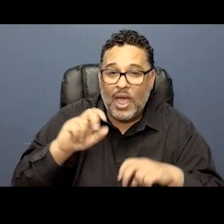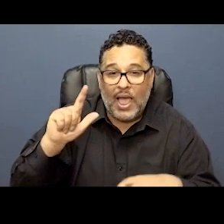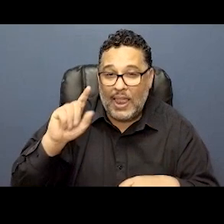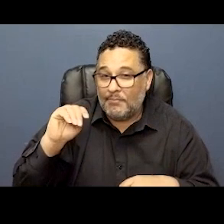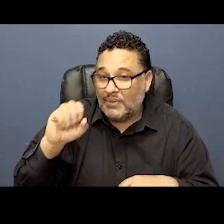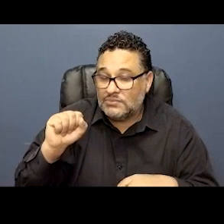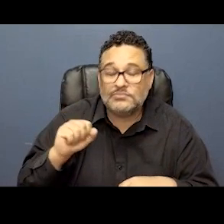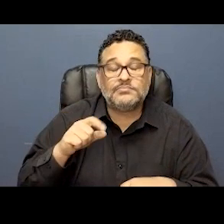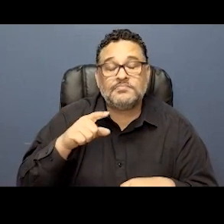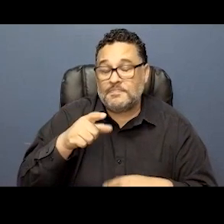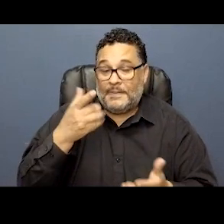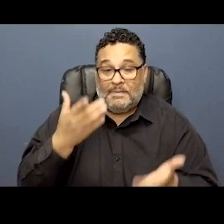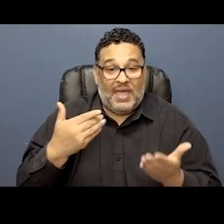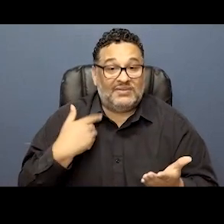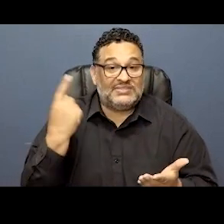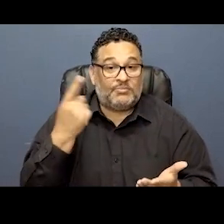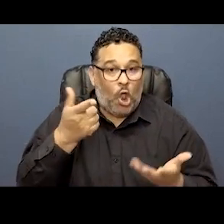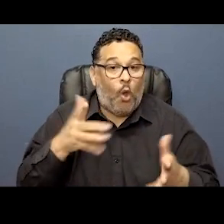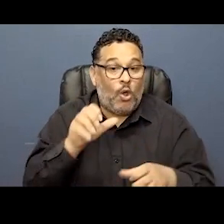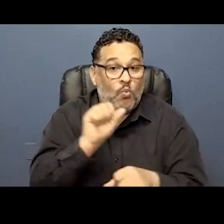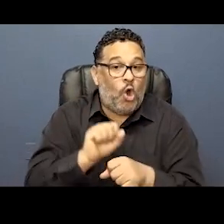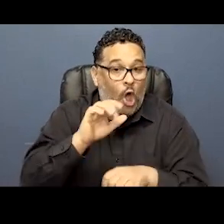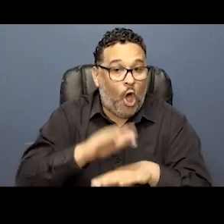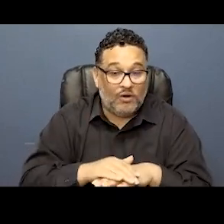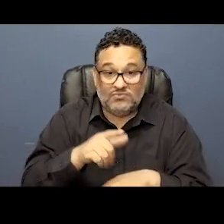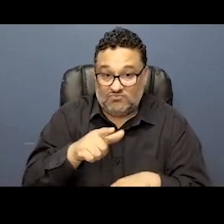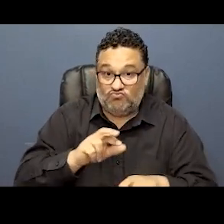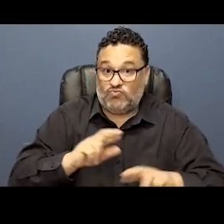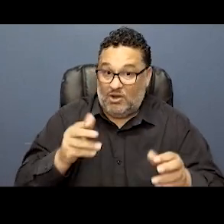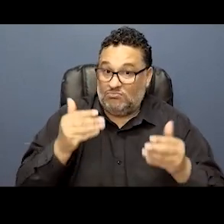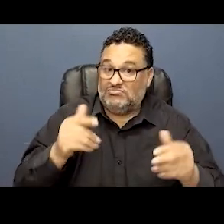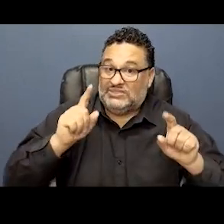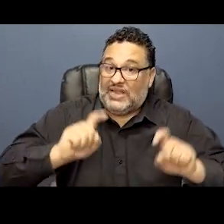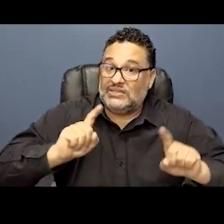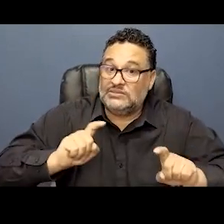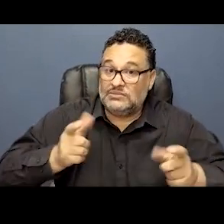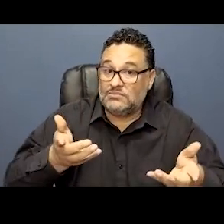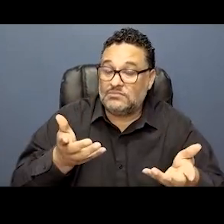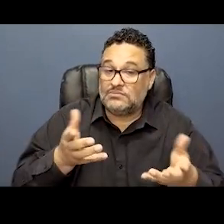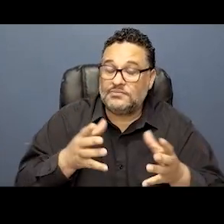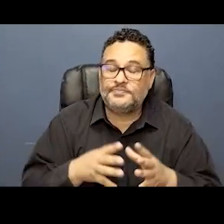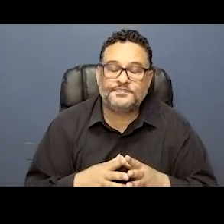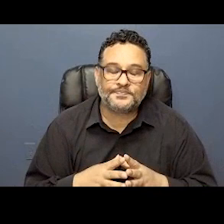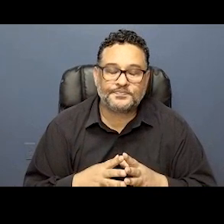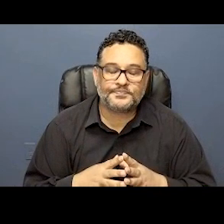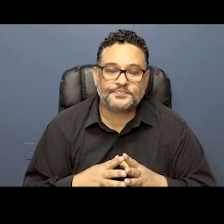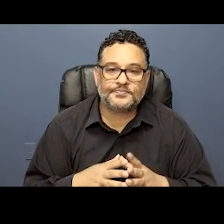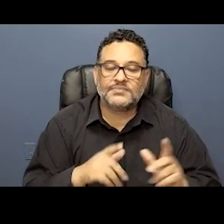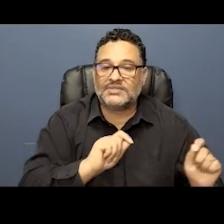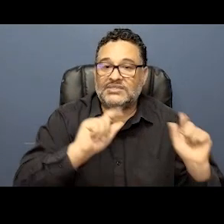may already have something in the works that you’re ready to pilot.